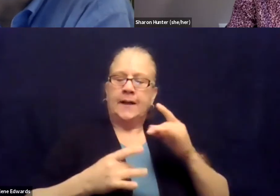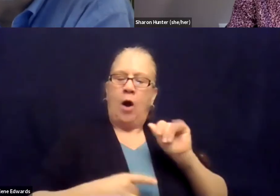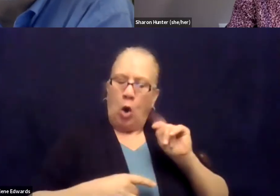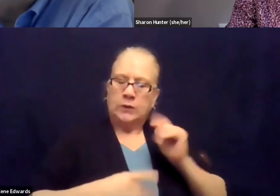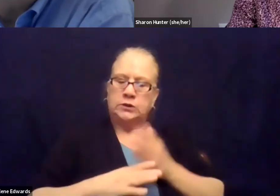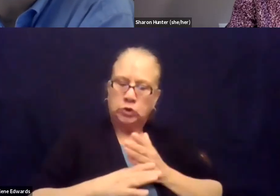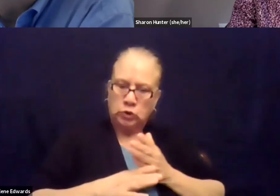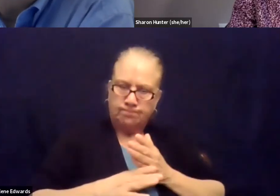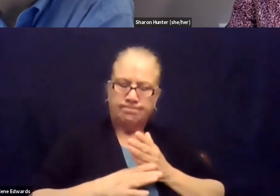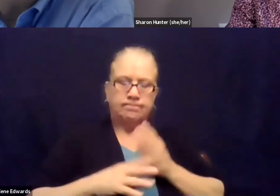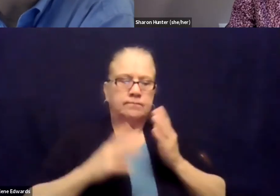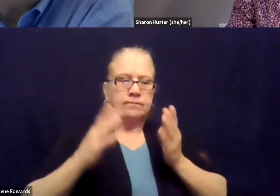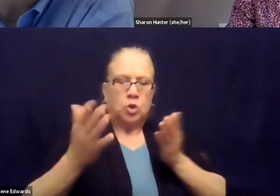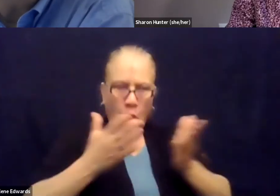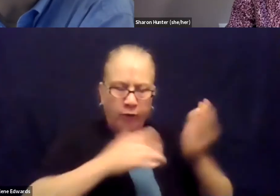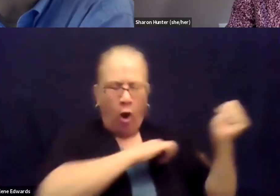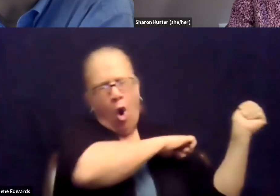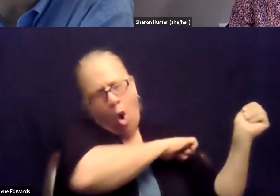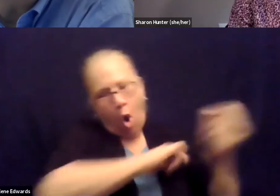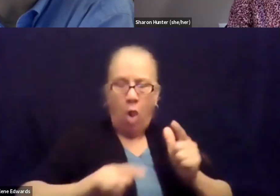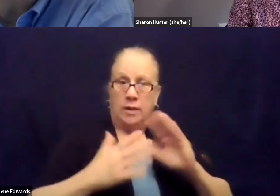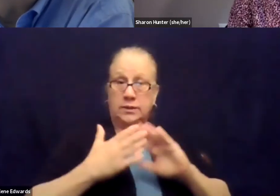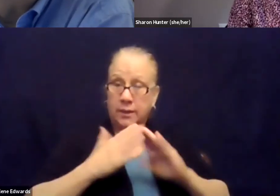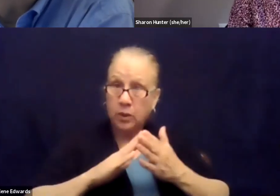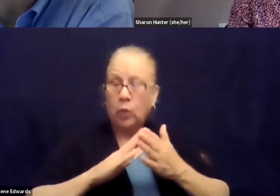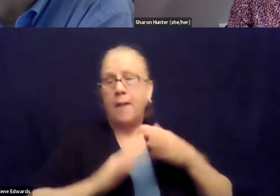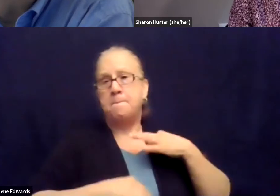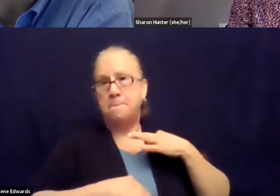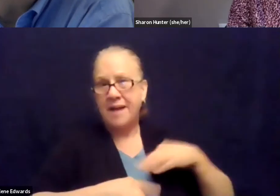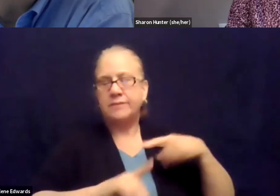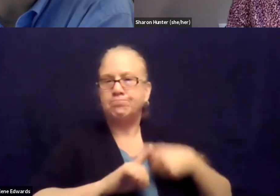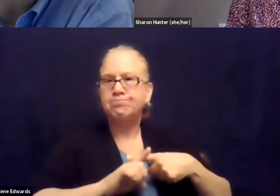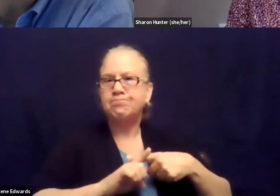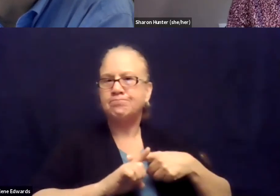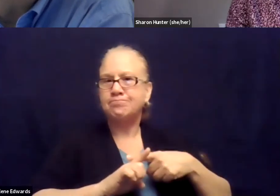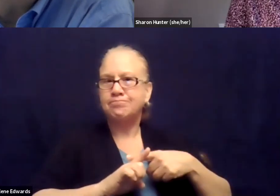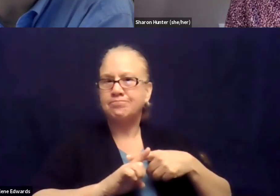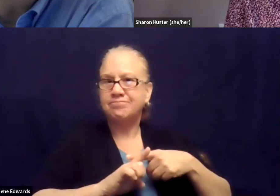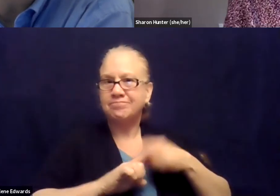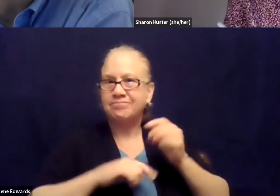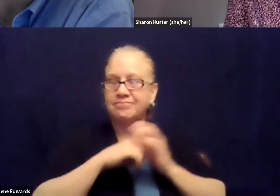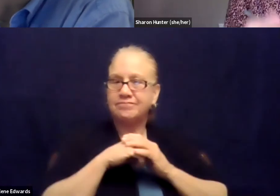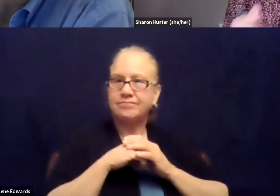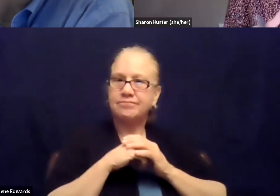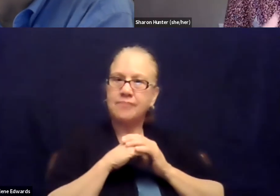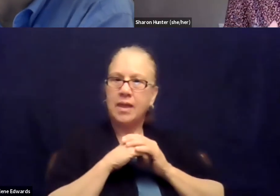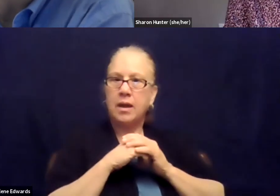the community and benefit from it. -- As we wrap this up,